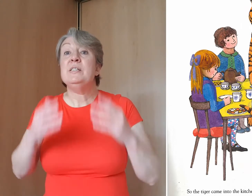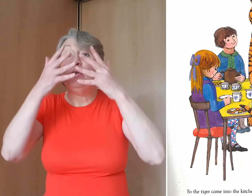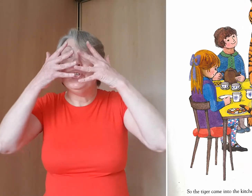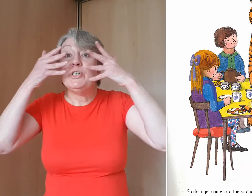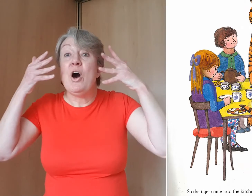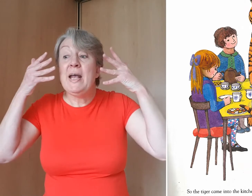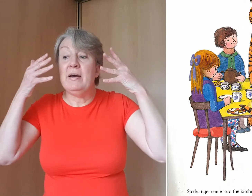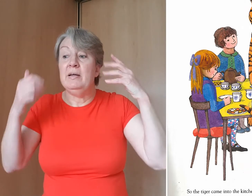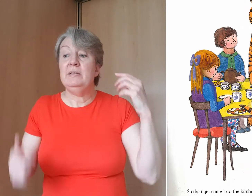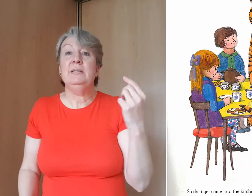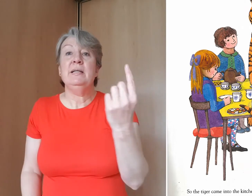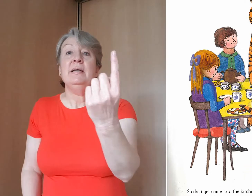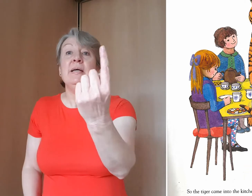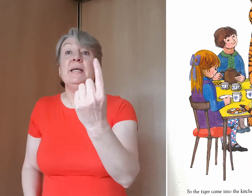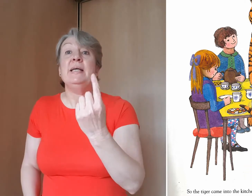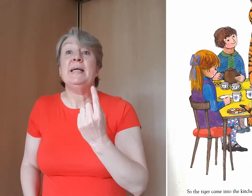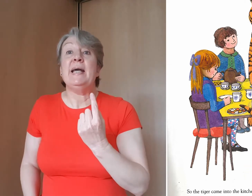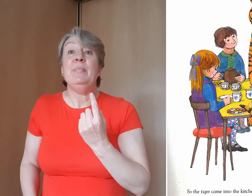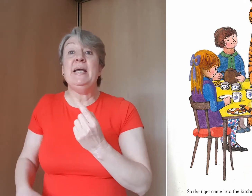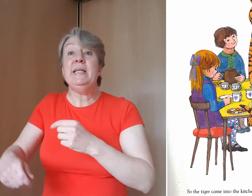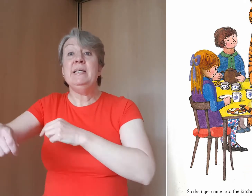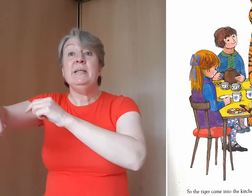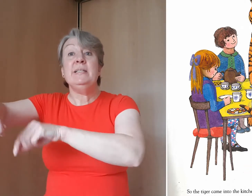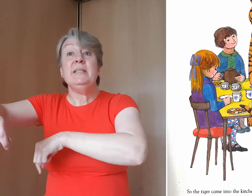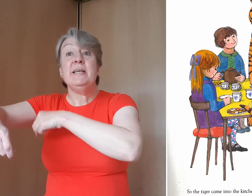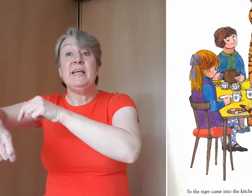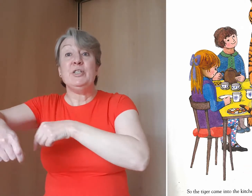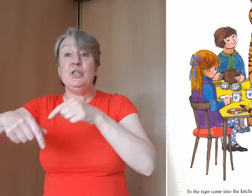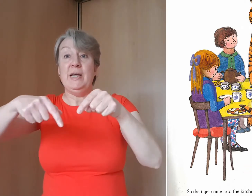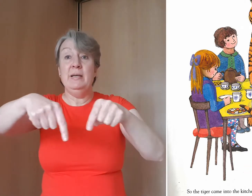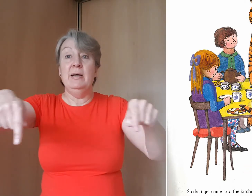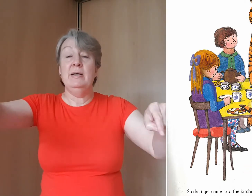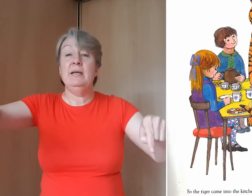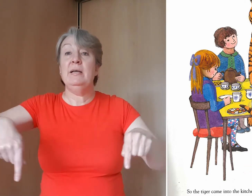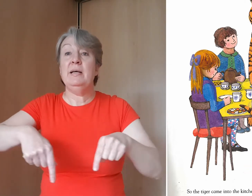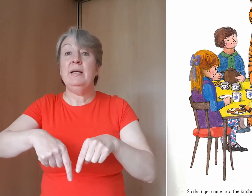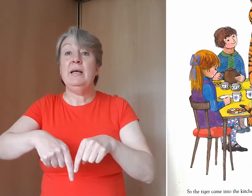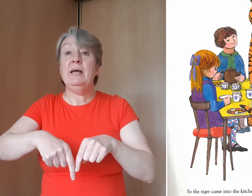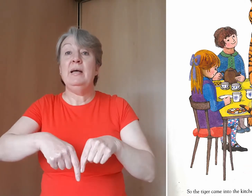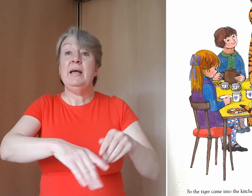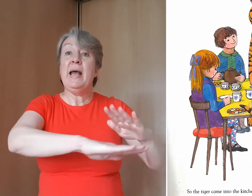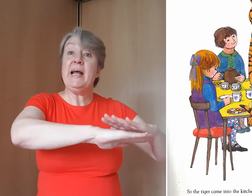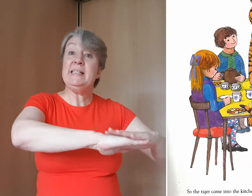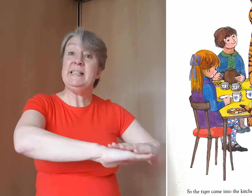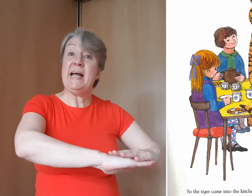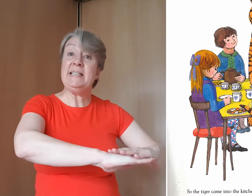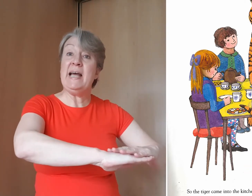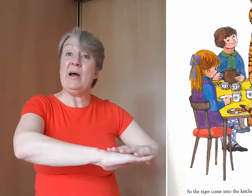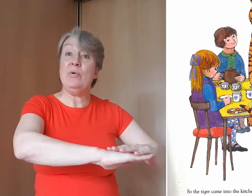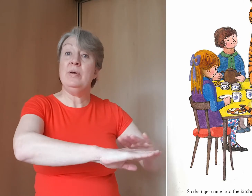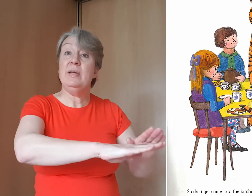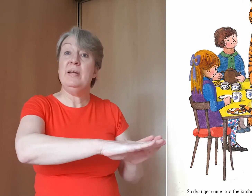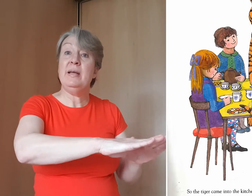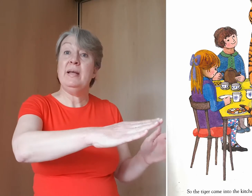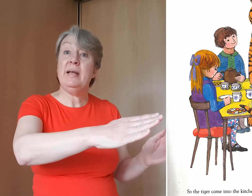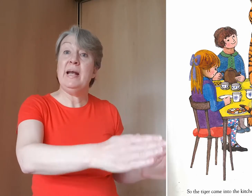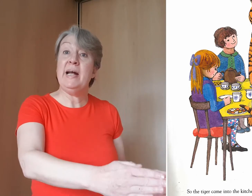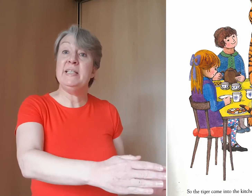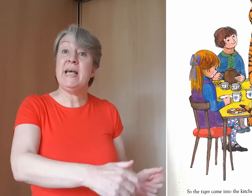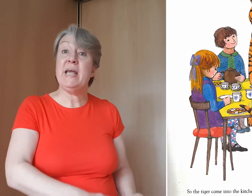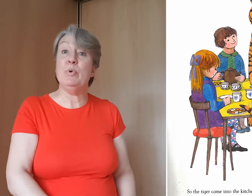So the tiger came in to the kitchen and sat down at the table